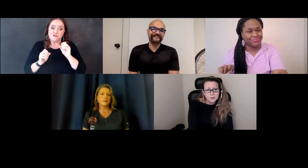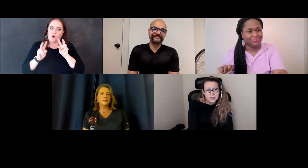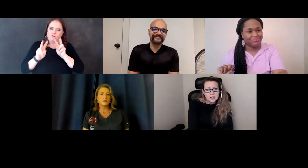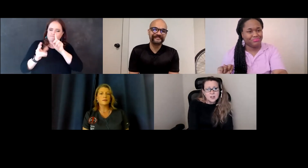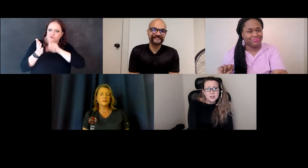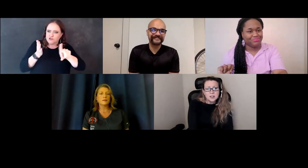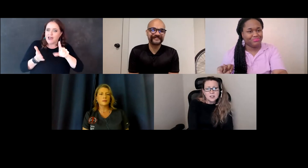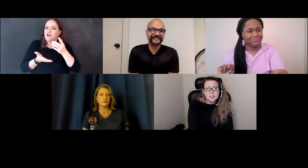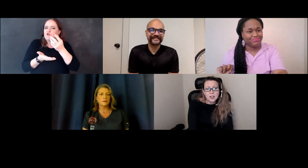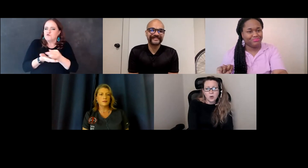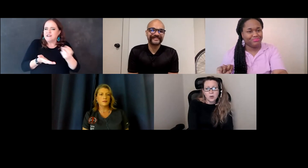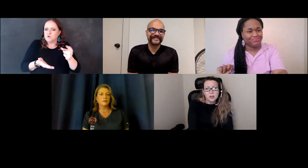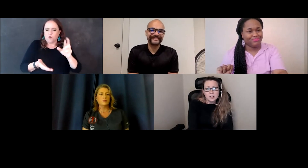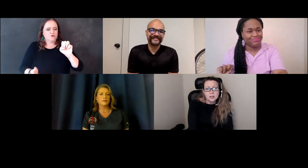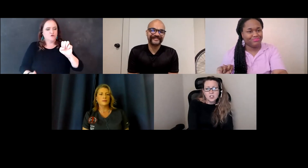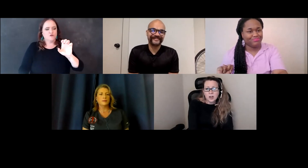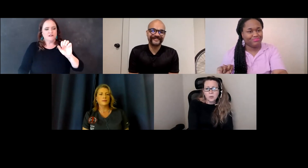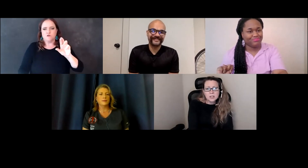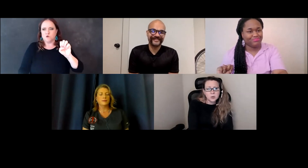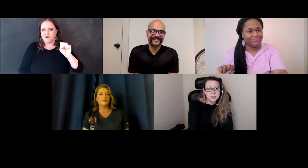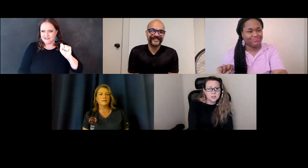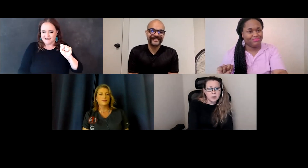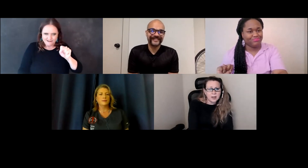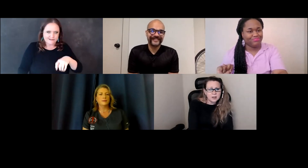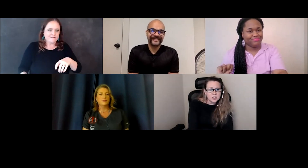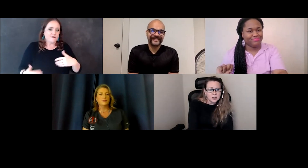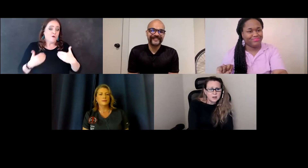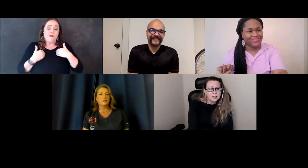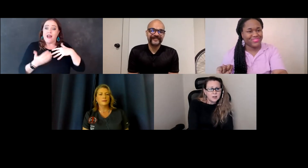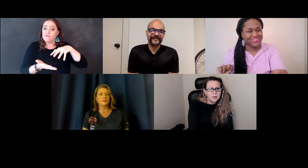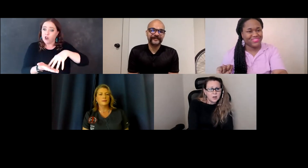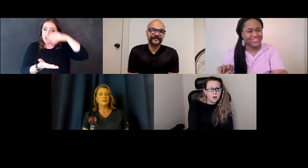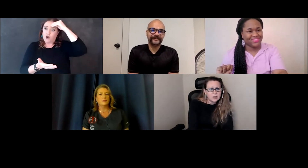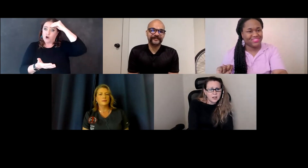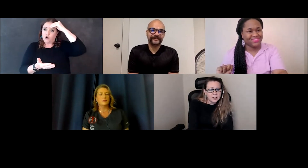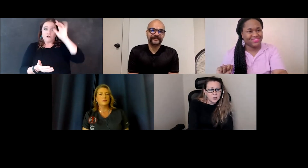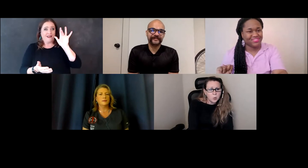So check our resources page on line.